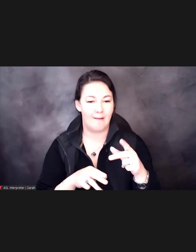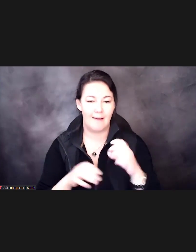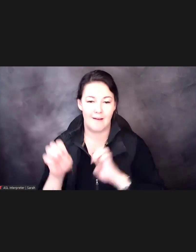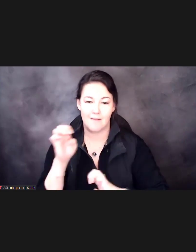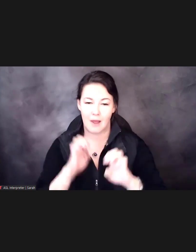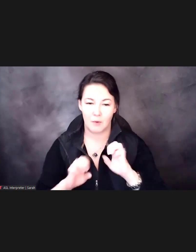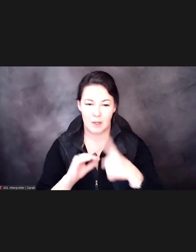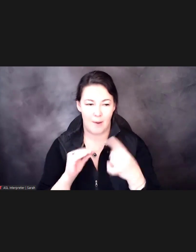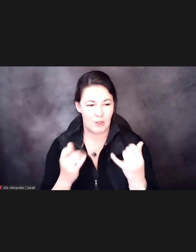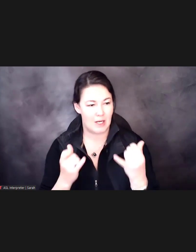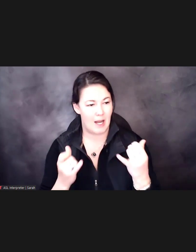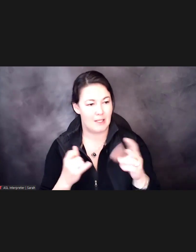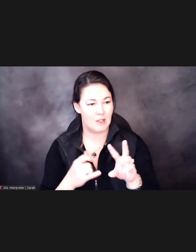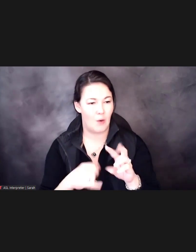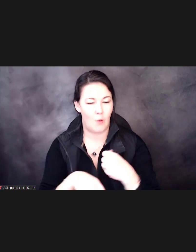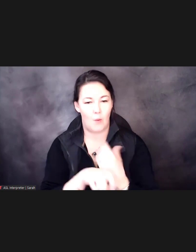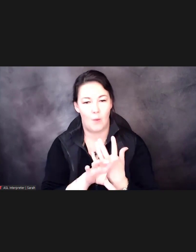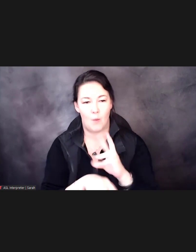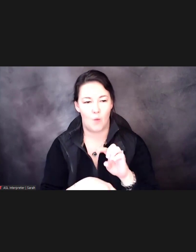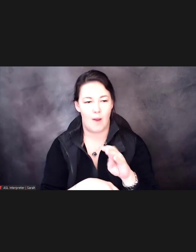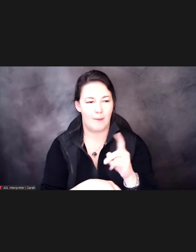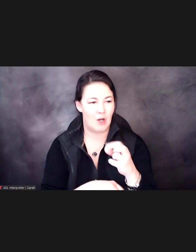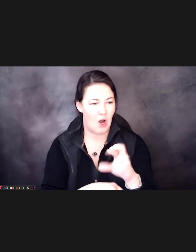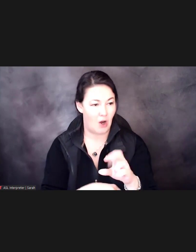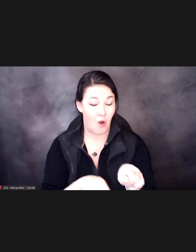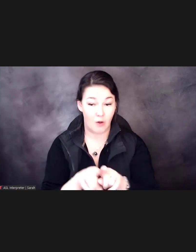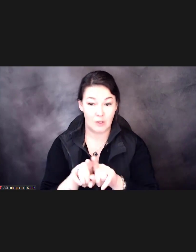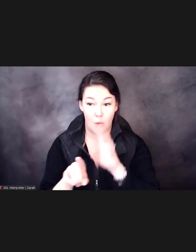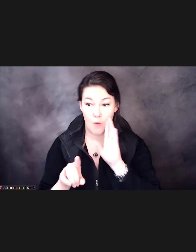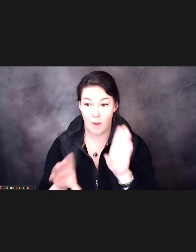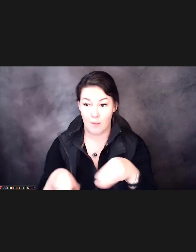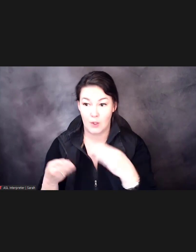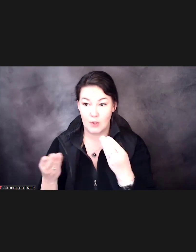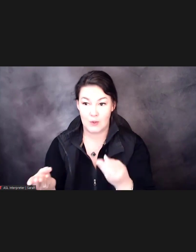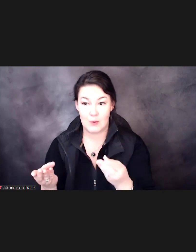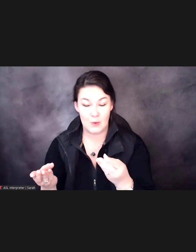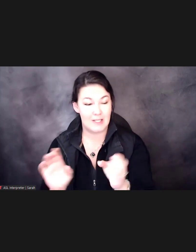today's webinar, which will also produce a certificate of